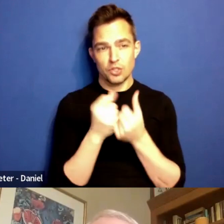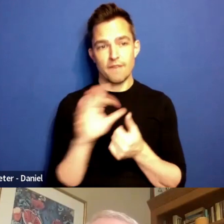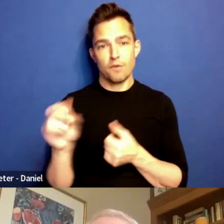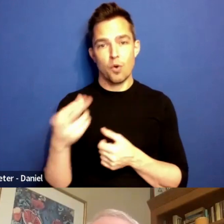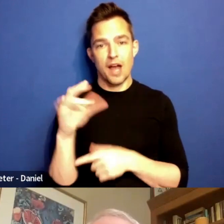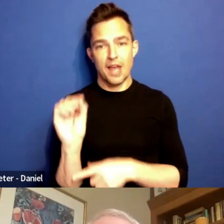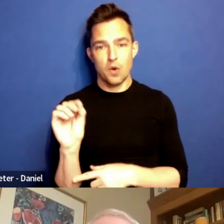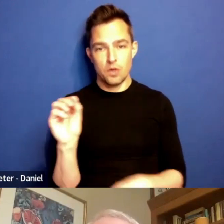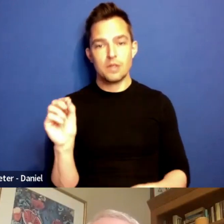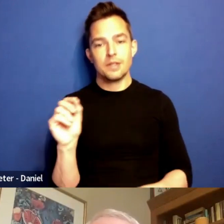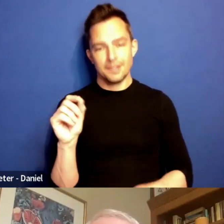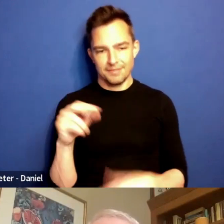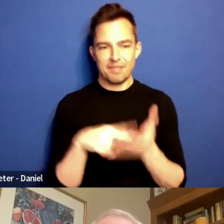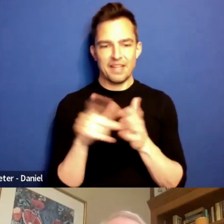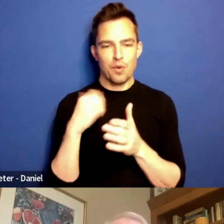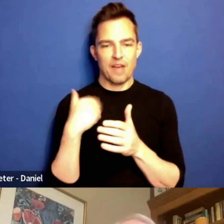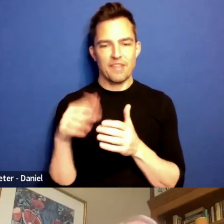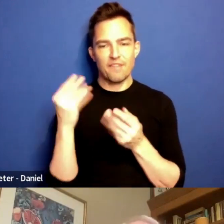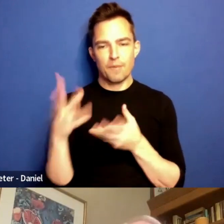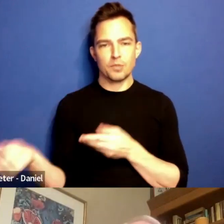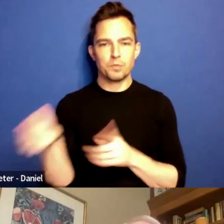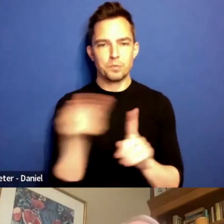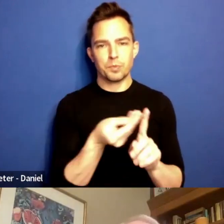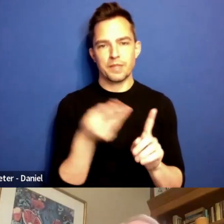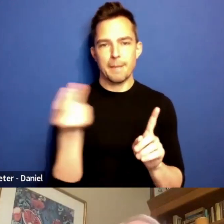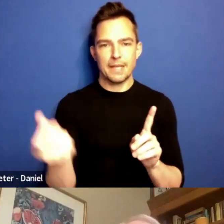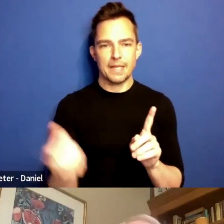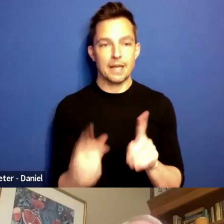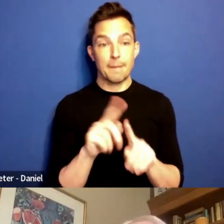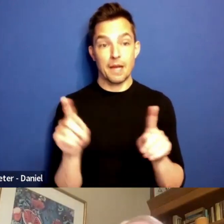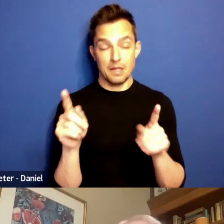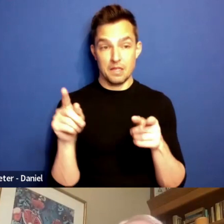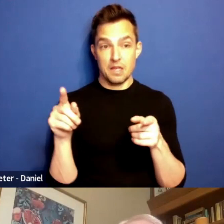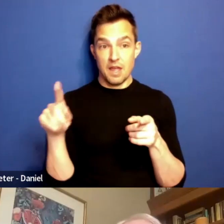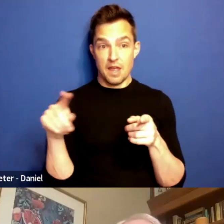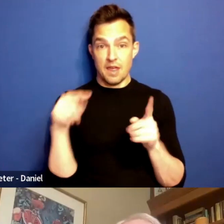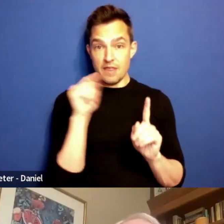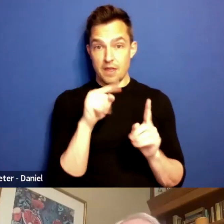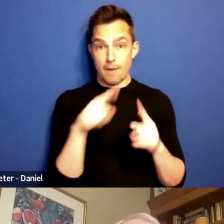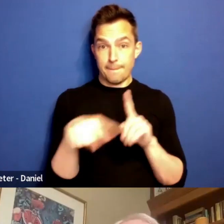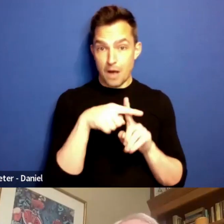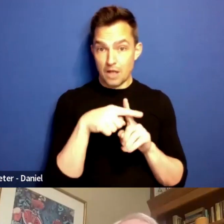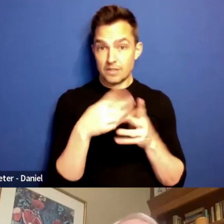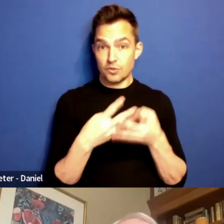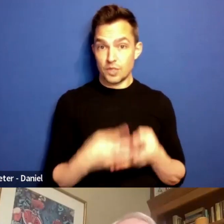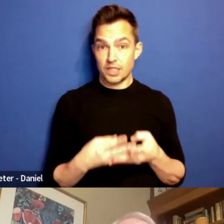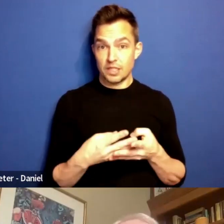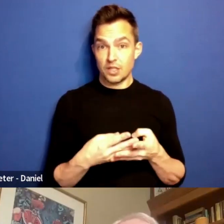they have that information immediately. But the that they are a positive screen goes with them to the next step. And